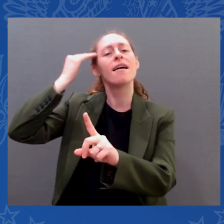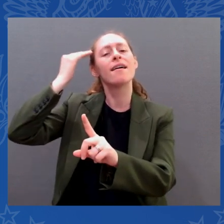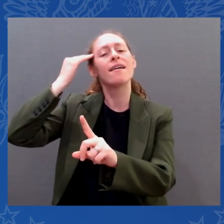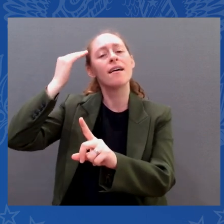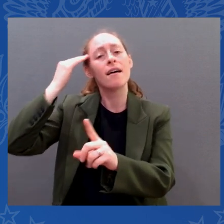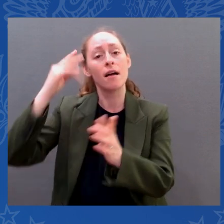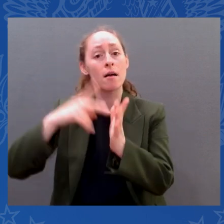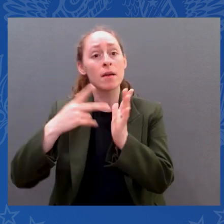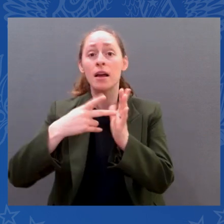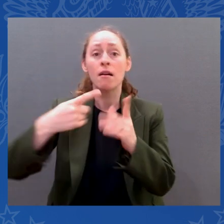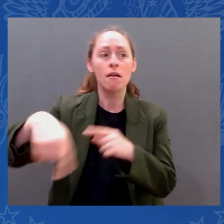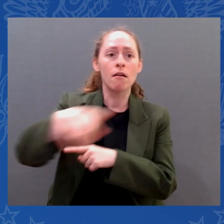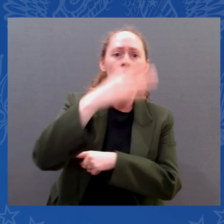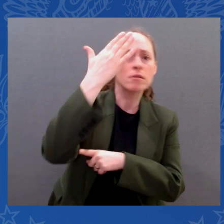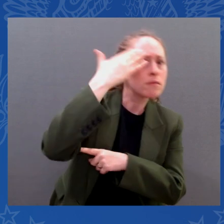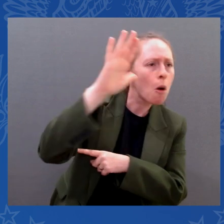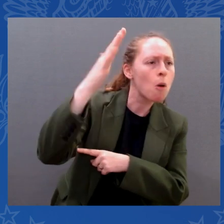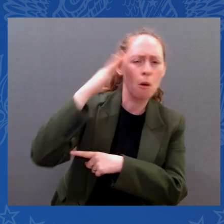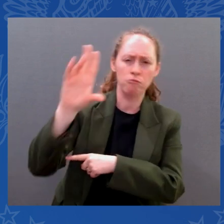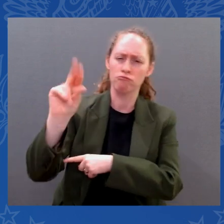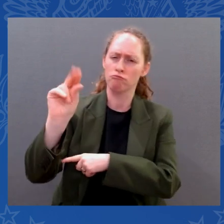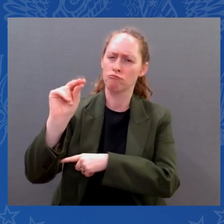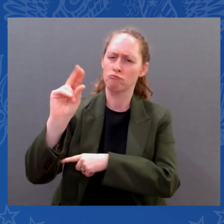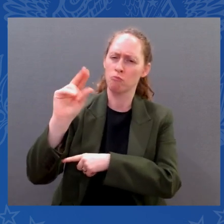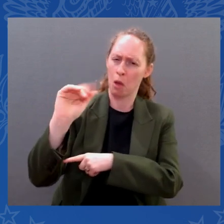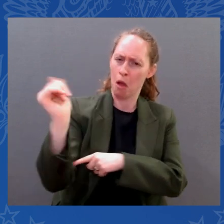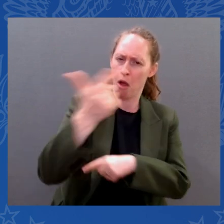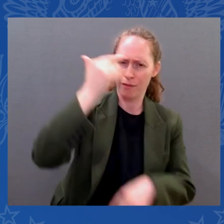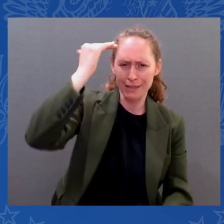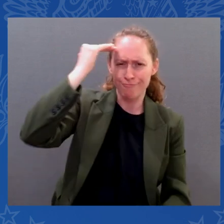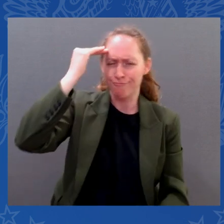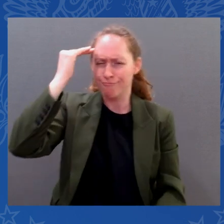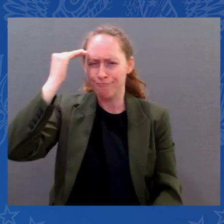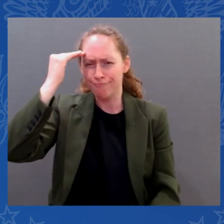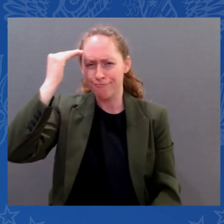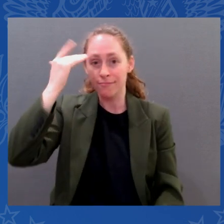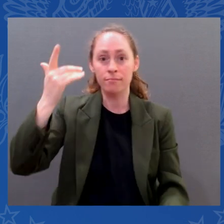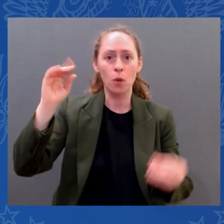and work toward a future where all people can live without fear